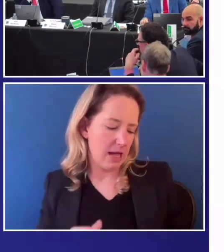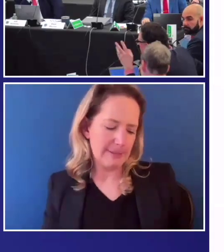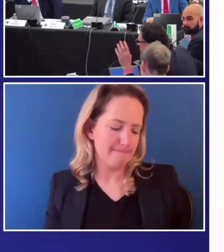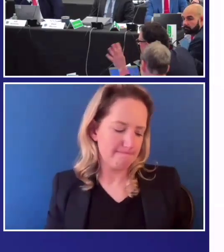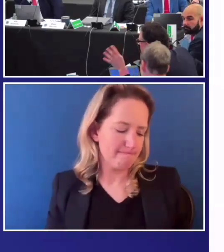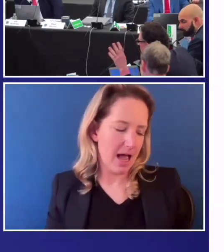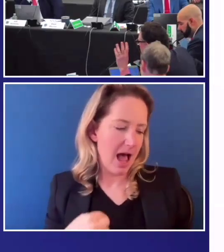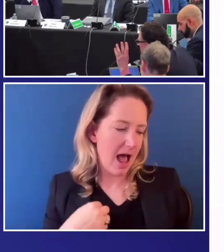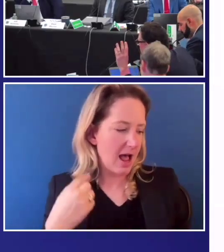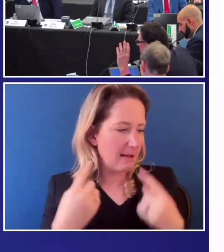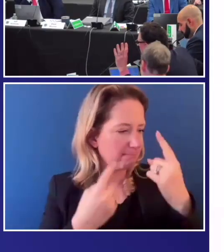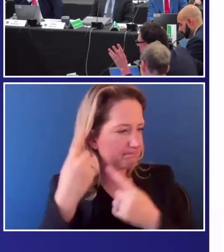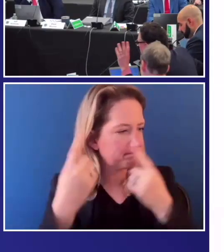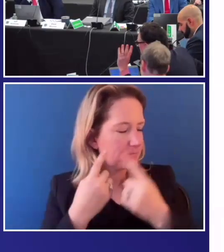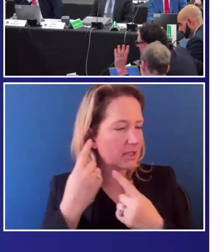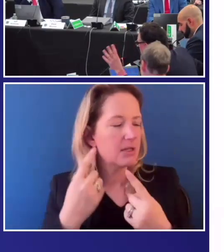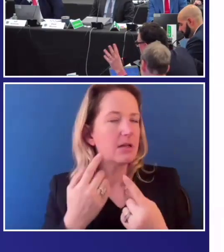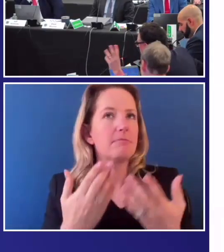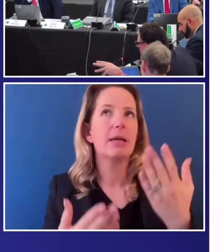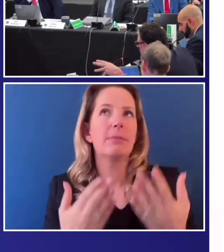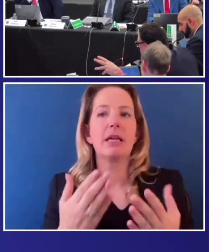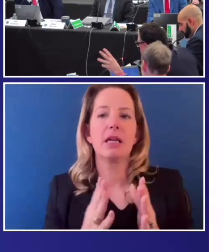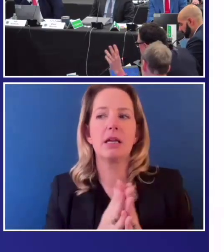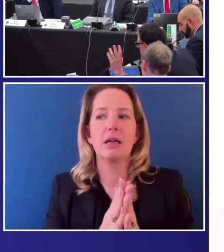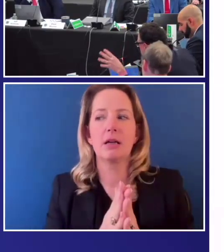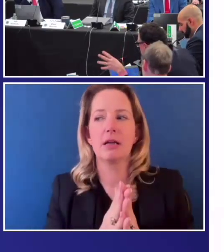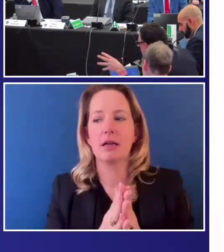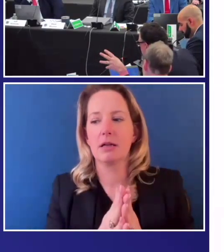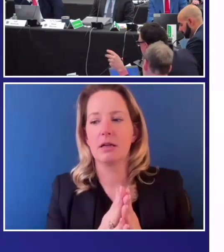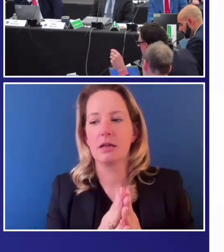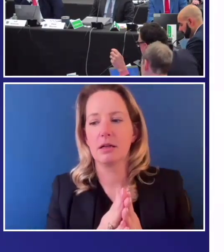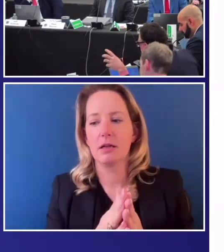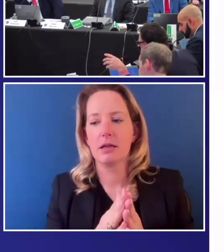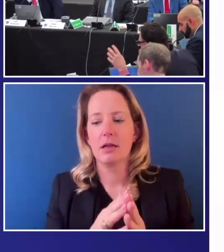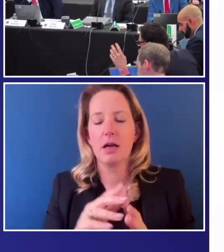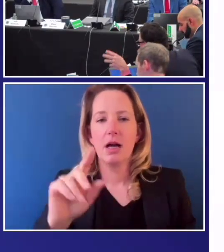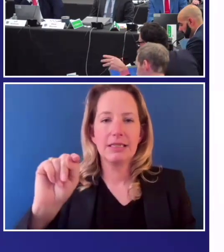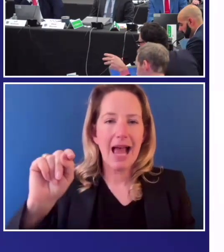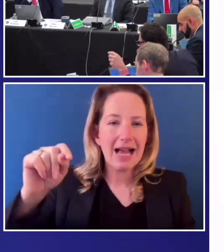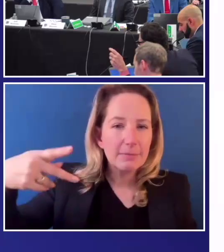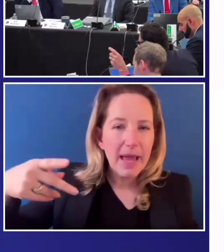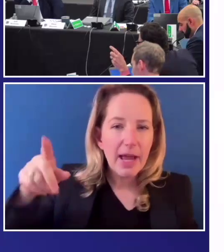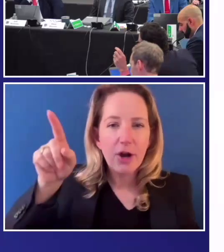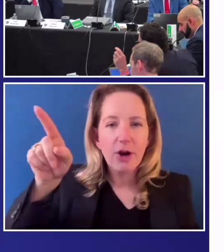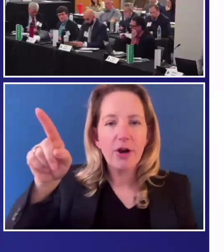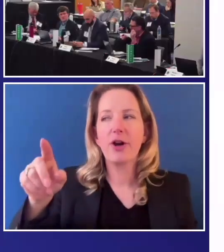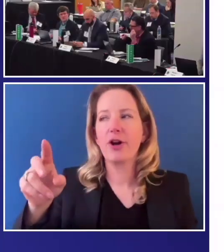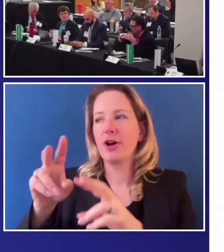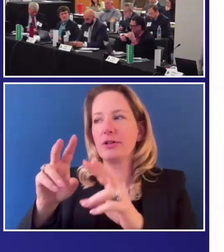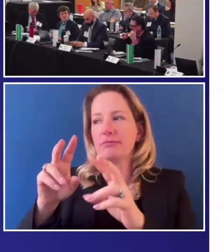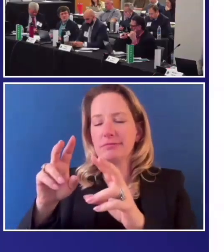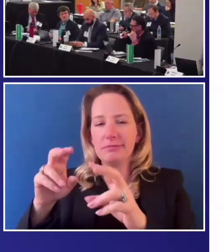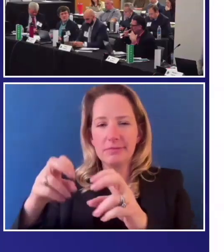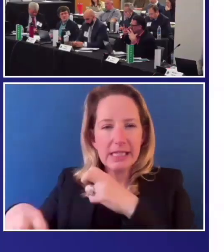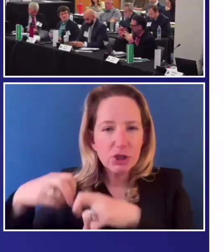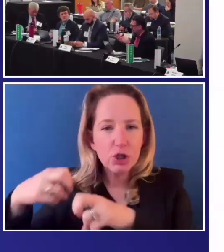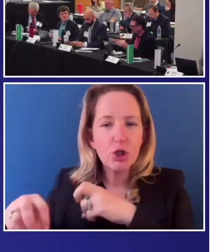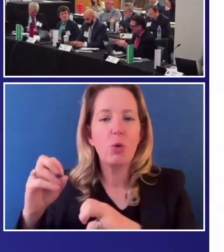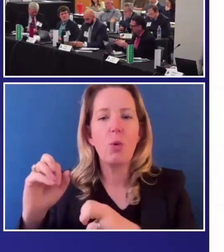I'm thinking more that this might be a legal services or a taxpayer issue in that a program that could be very,